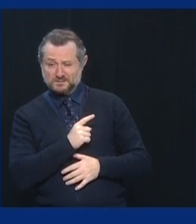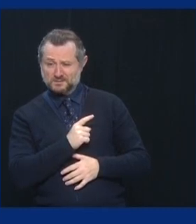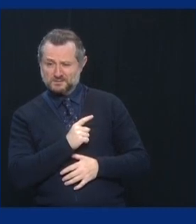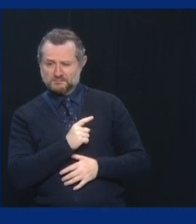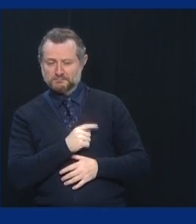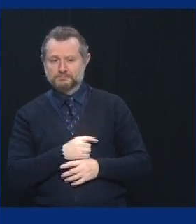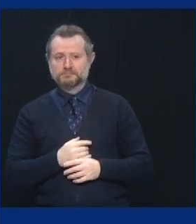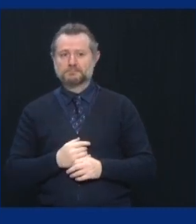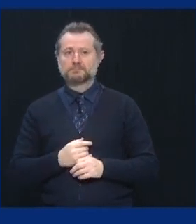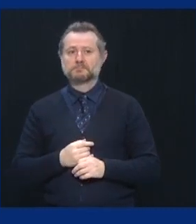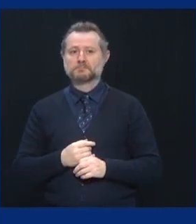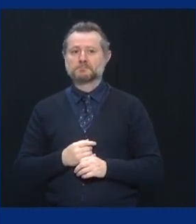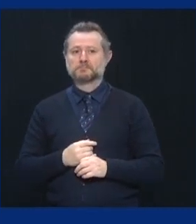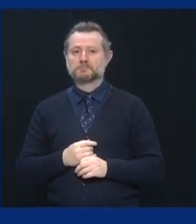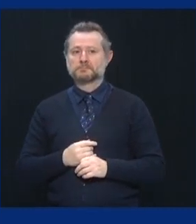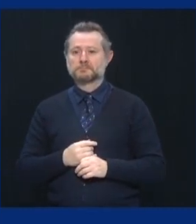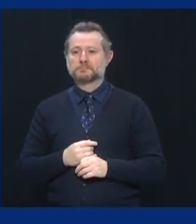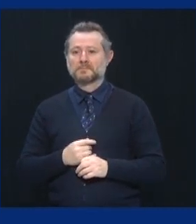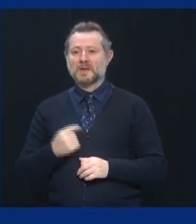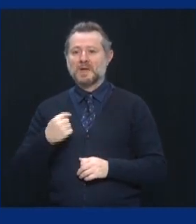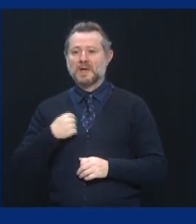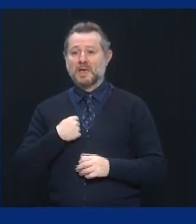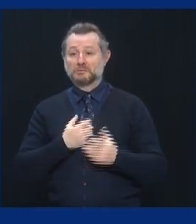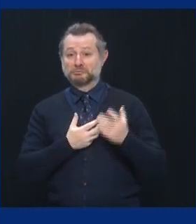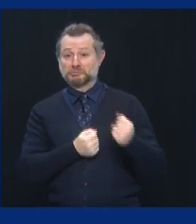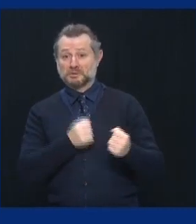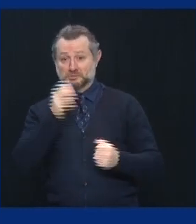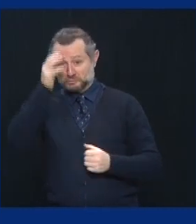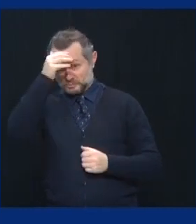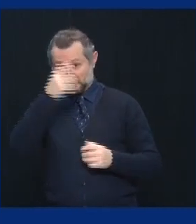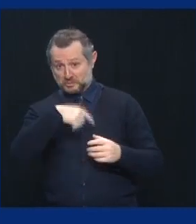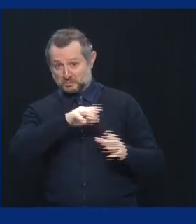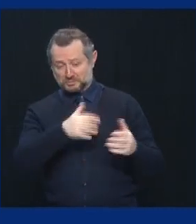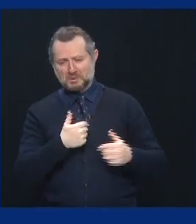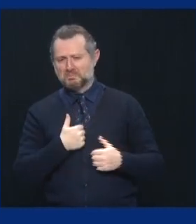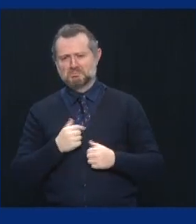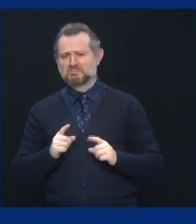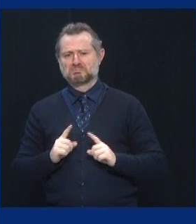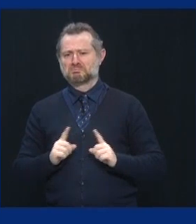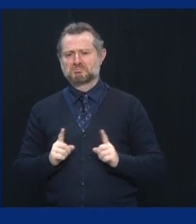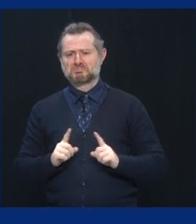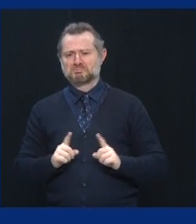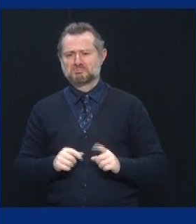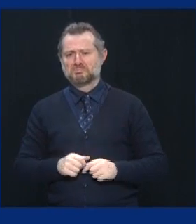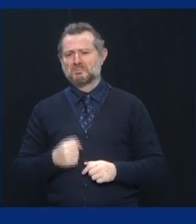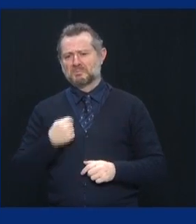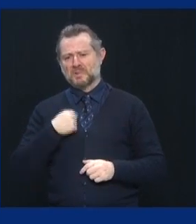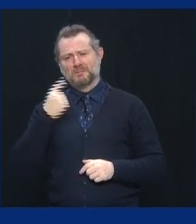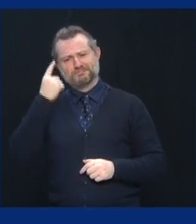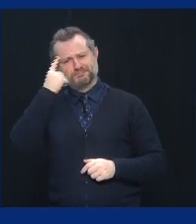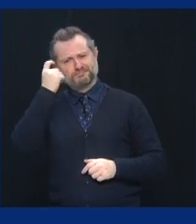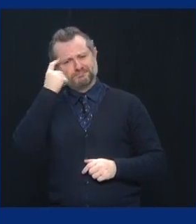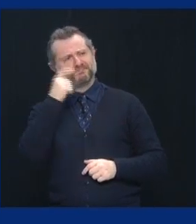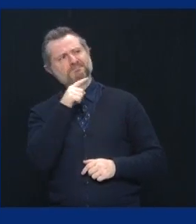AND PEOPLE SAY, I DON'T BELIEVE YOU.